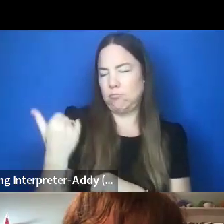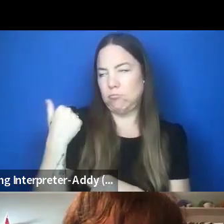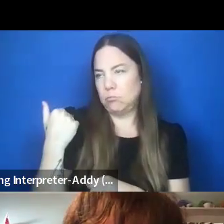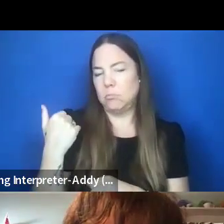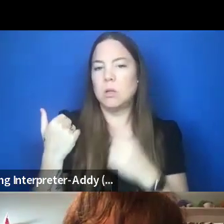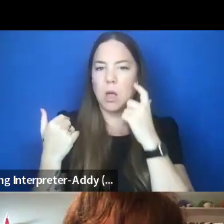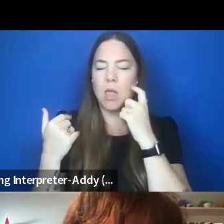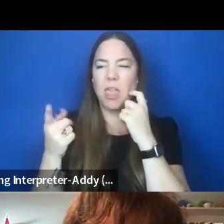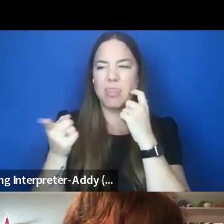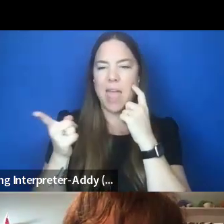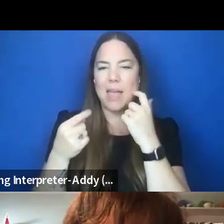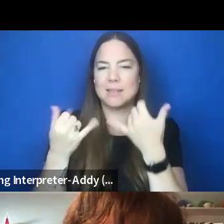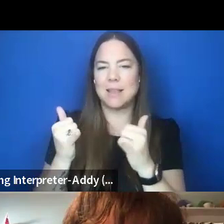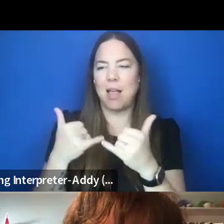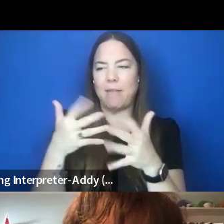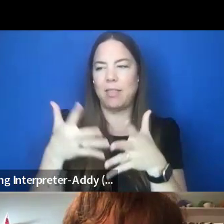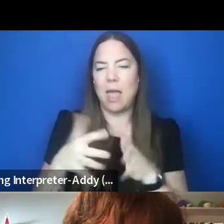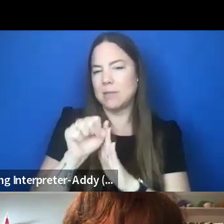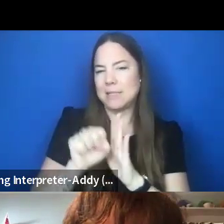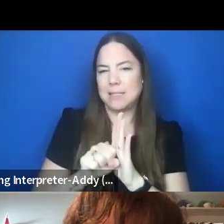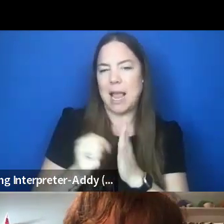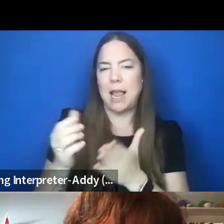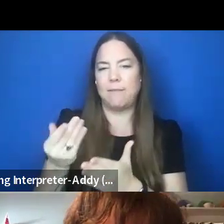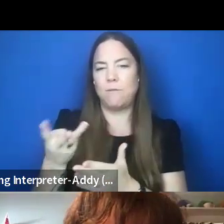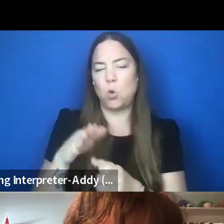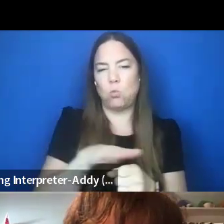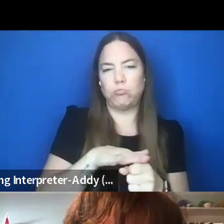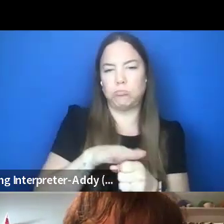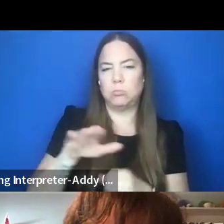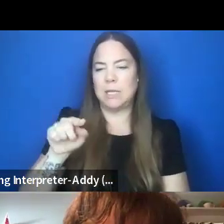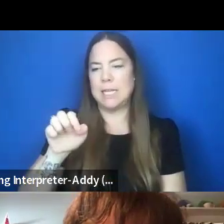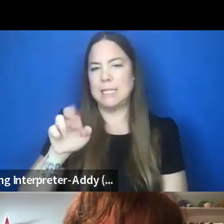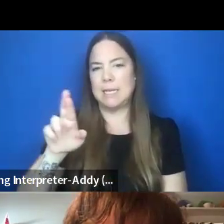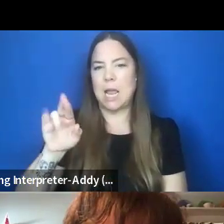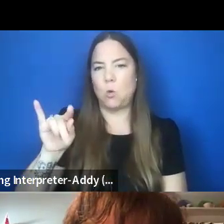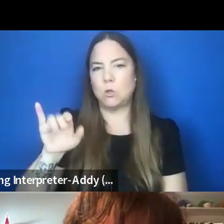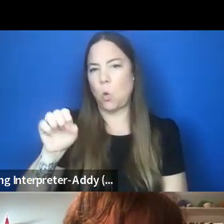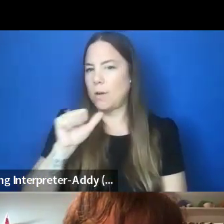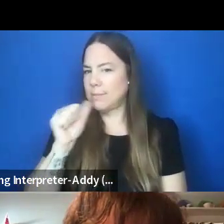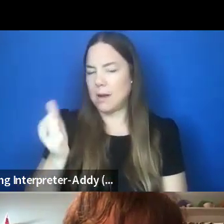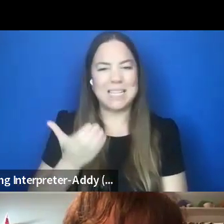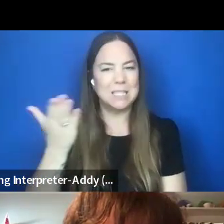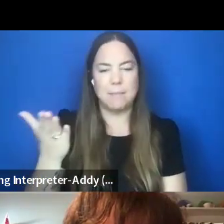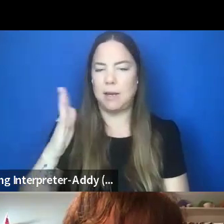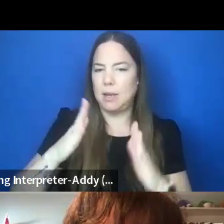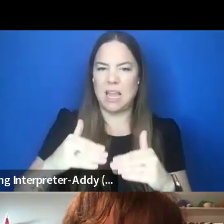Brooke Wilson: there's still a few States or Territories who have not submitted their spill. I think they were down to about 4